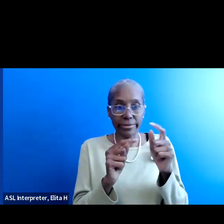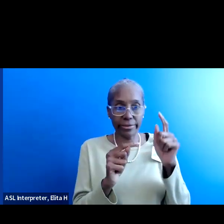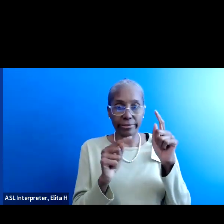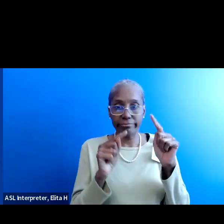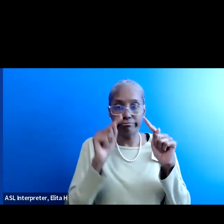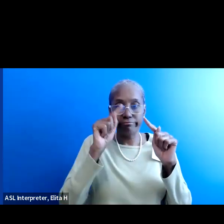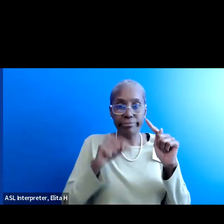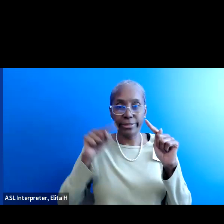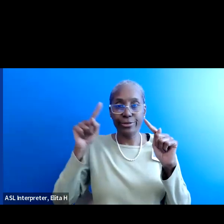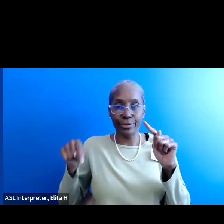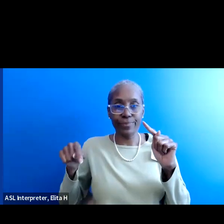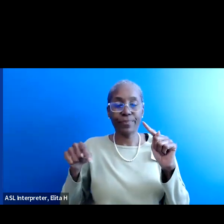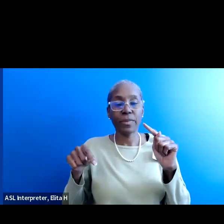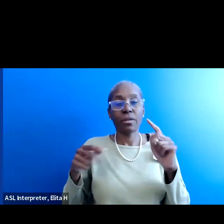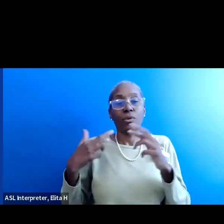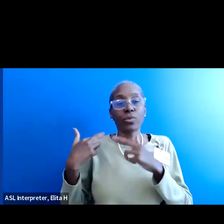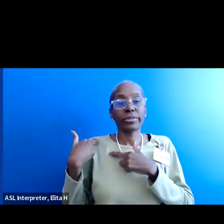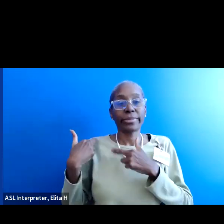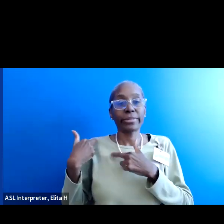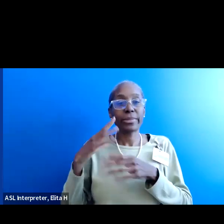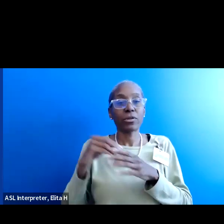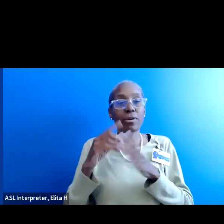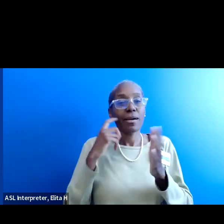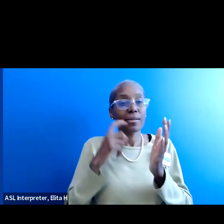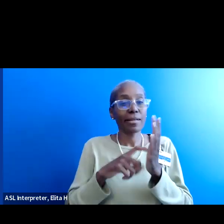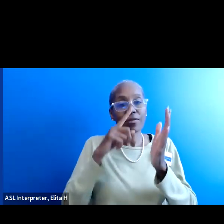Those responsibilities include identifying, investigating,